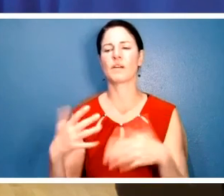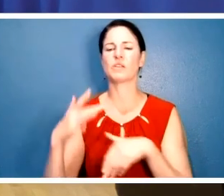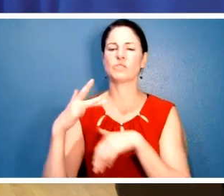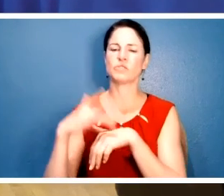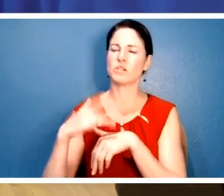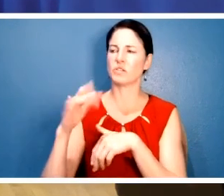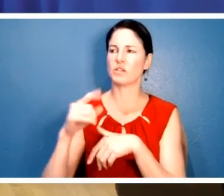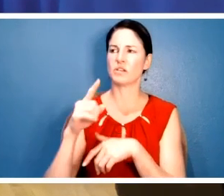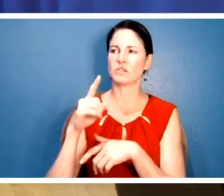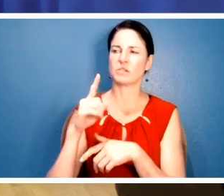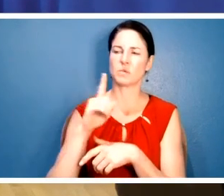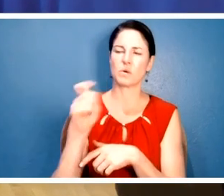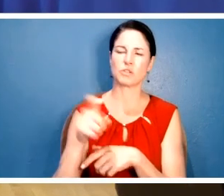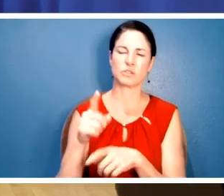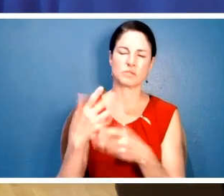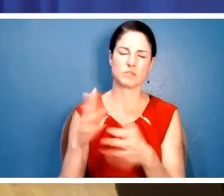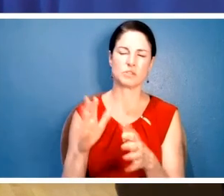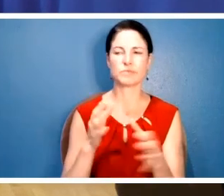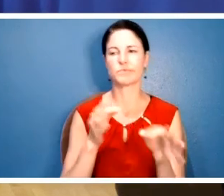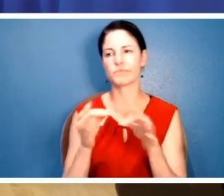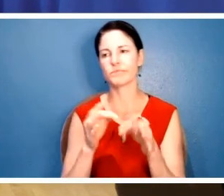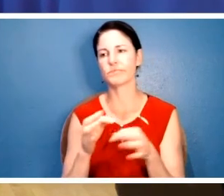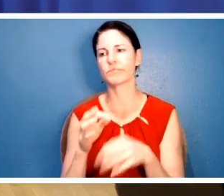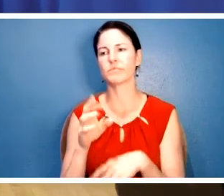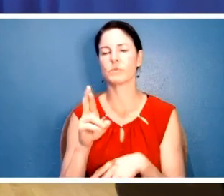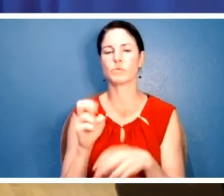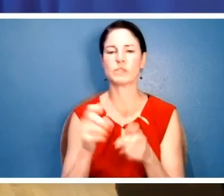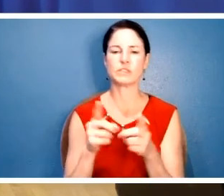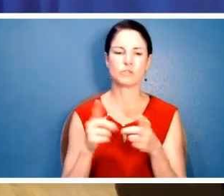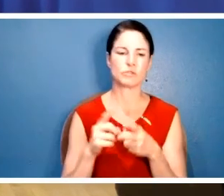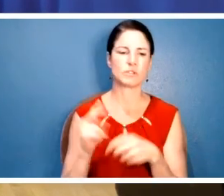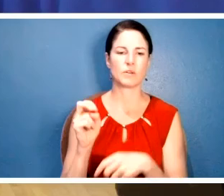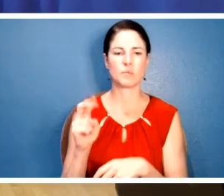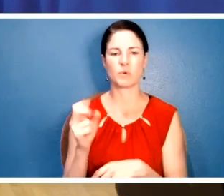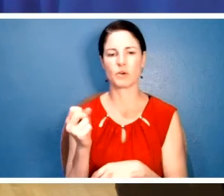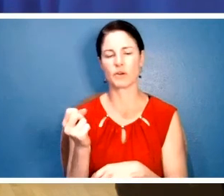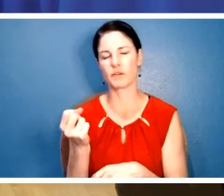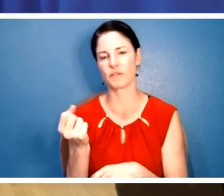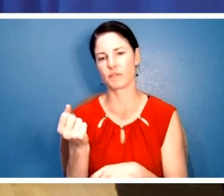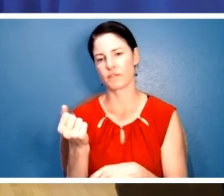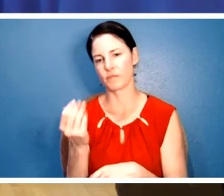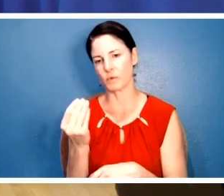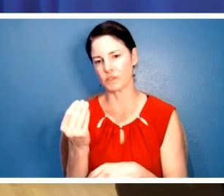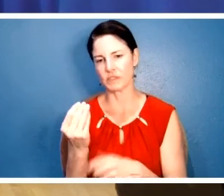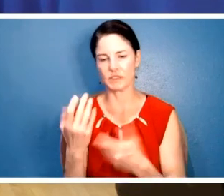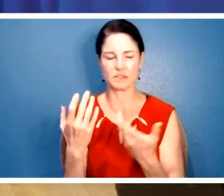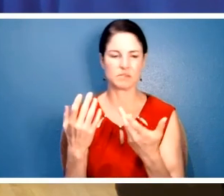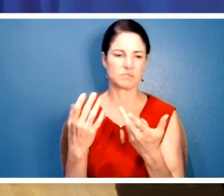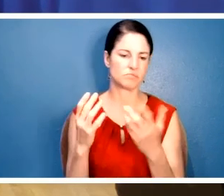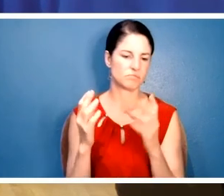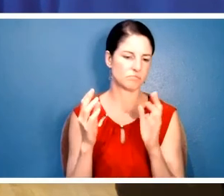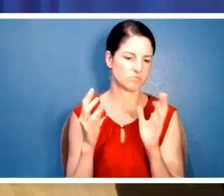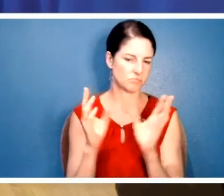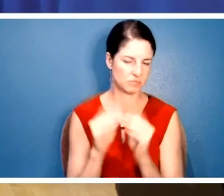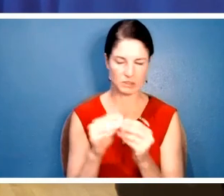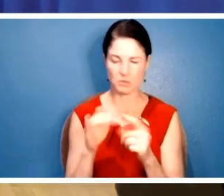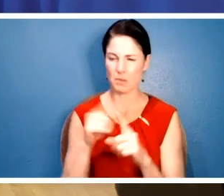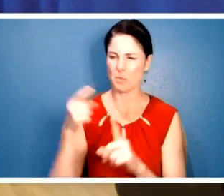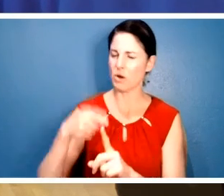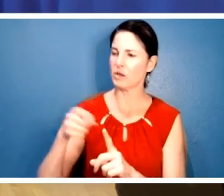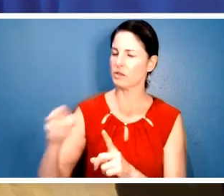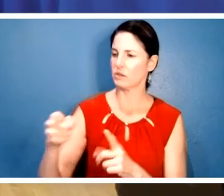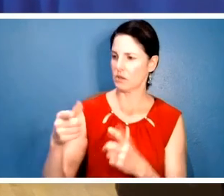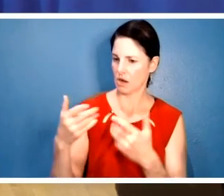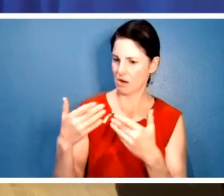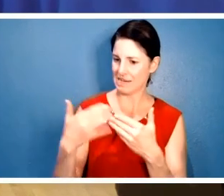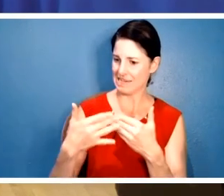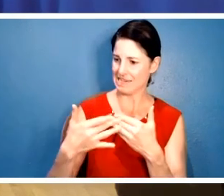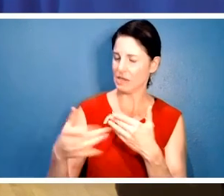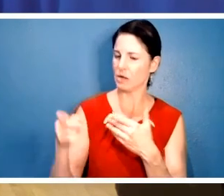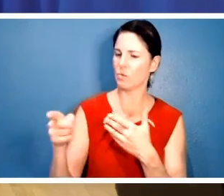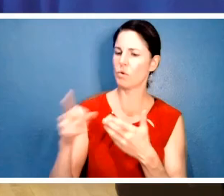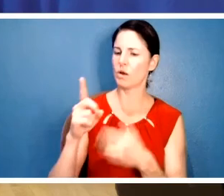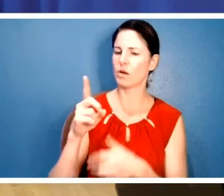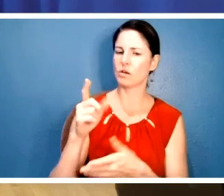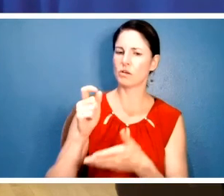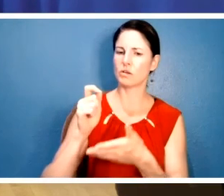Doug what does your job, what is your workload look like now over the next month or so, as you go to prepare some draft maps for the board to consider.